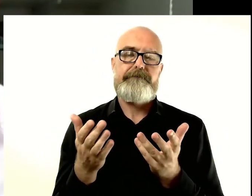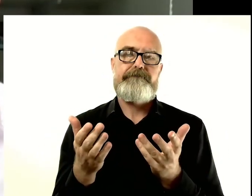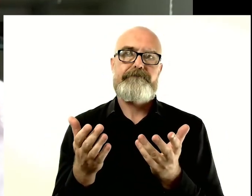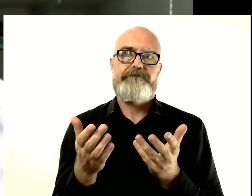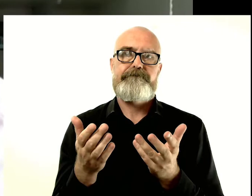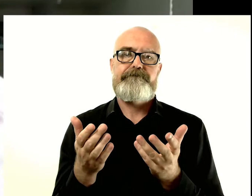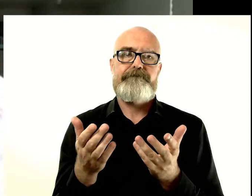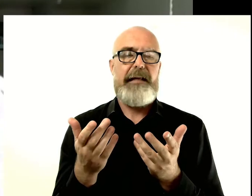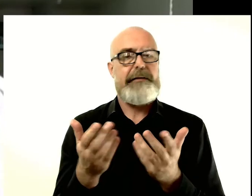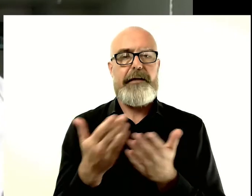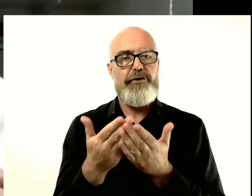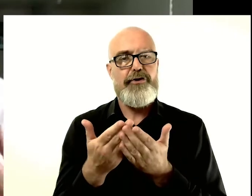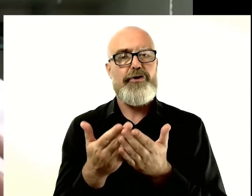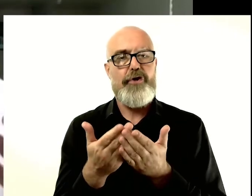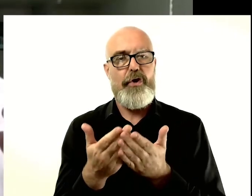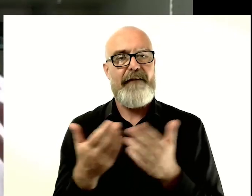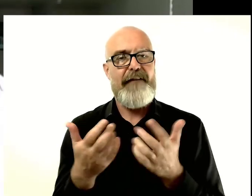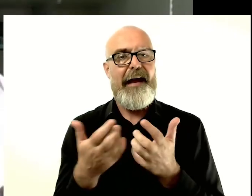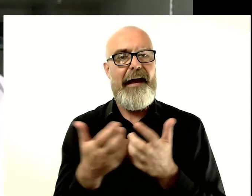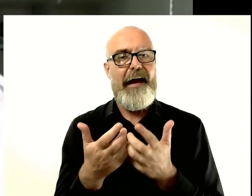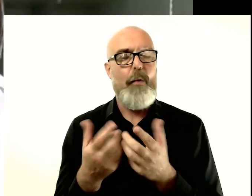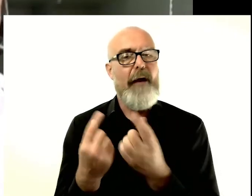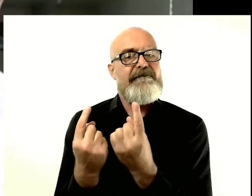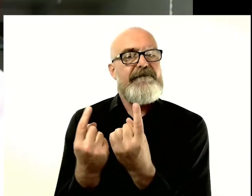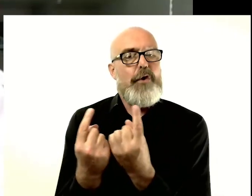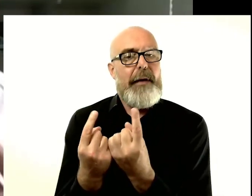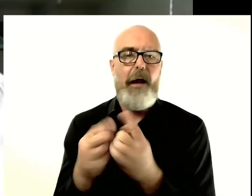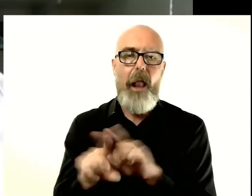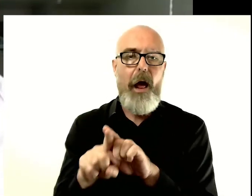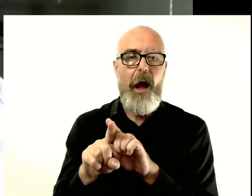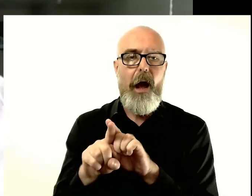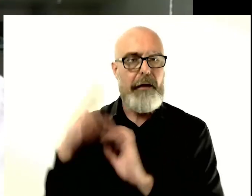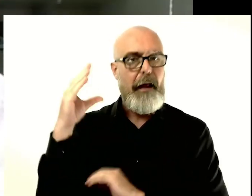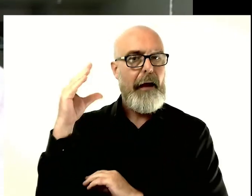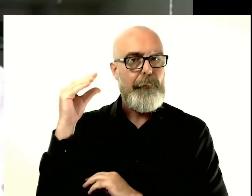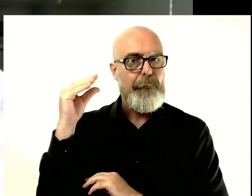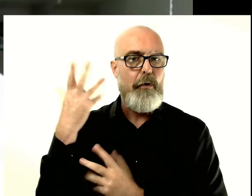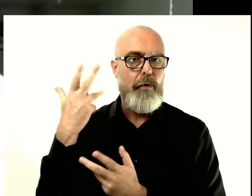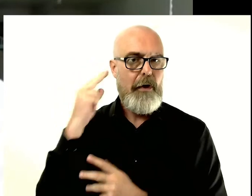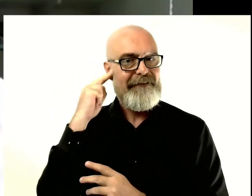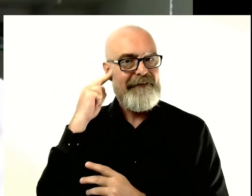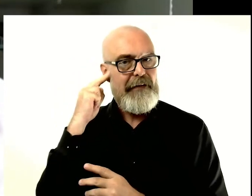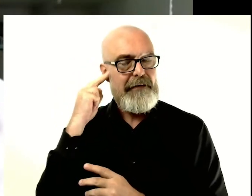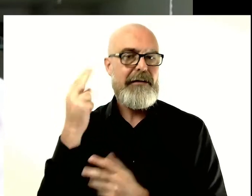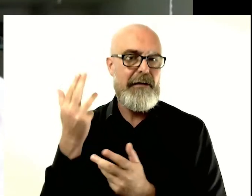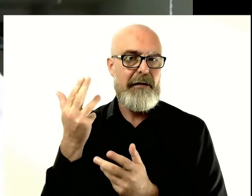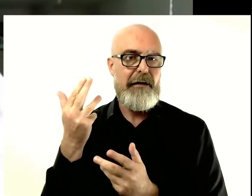it's really it's the it's the study of how a phenomenon